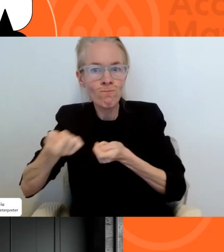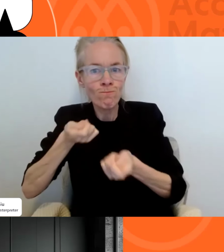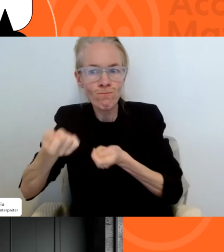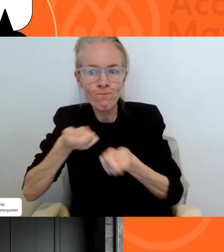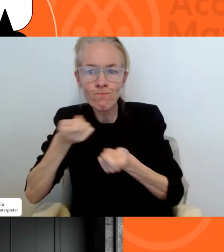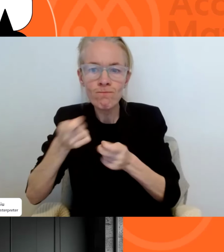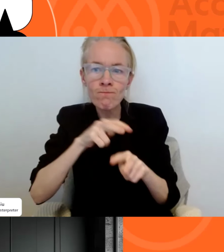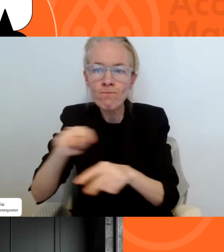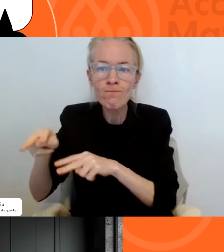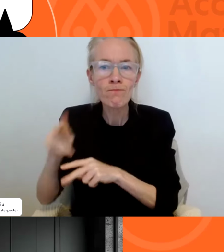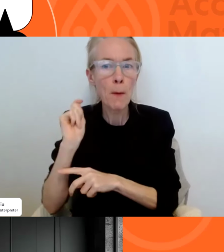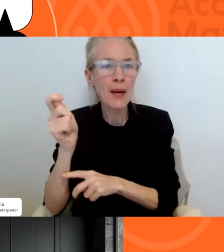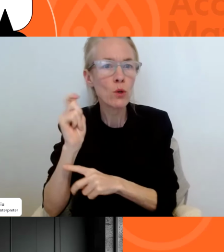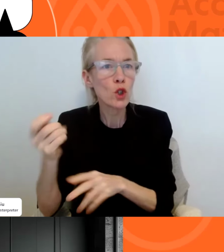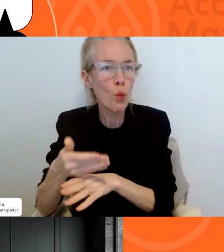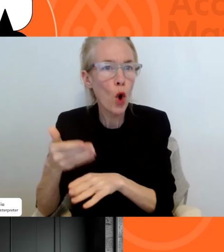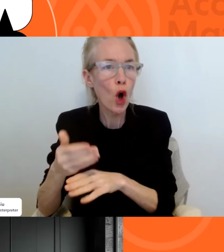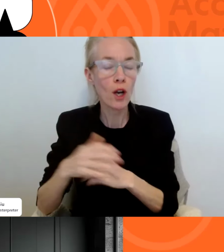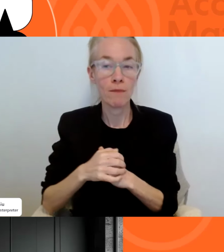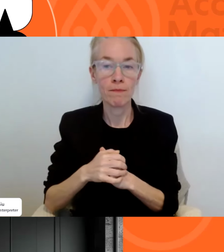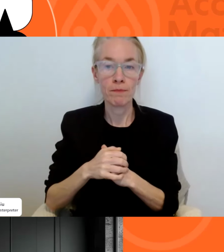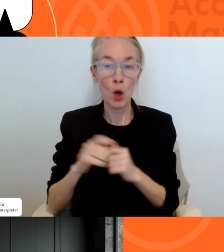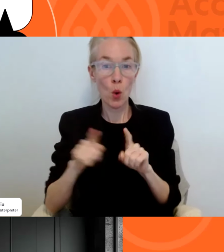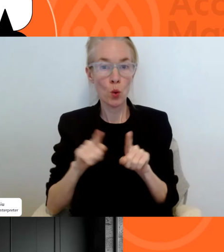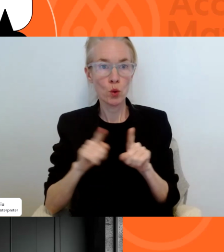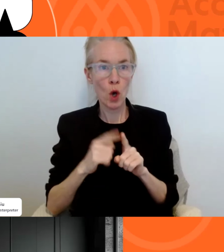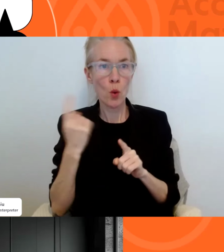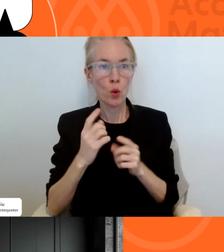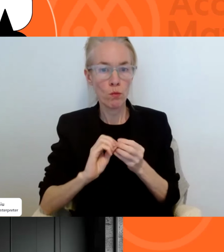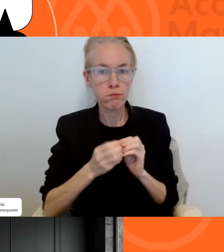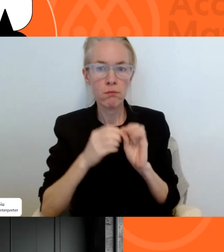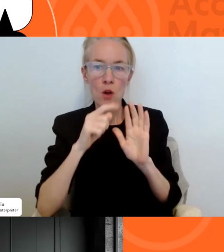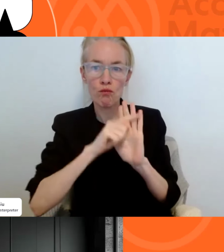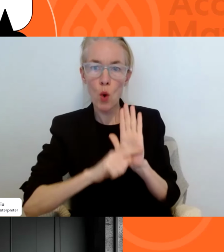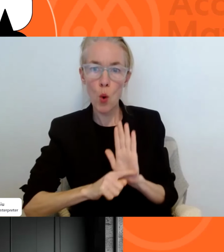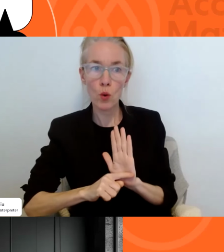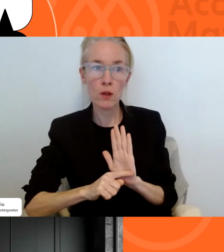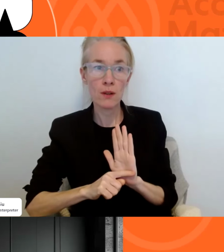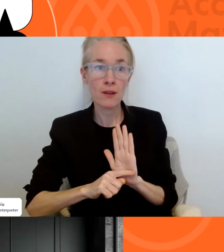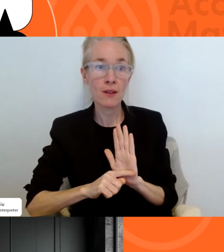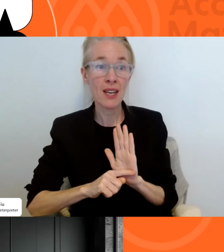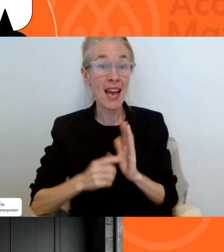about people that ultimately decide to build these houses for a select